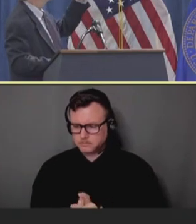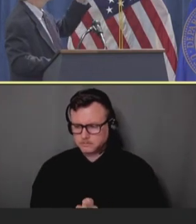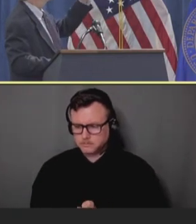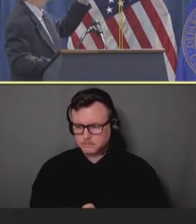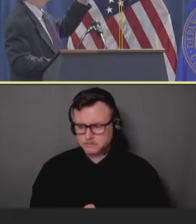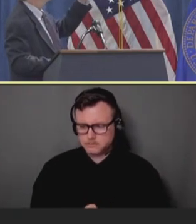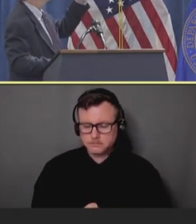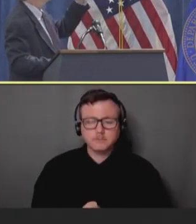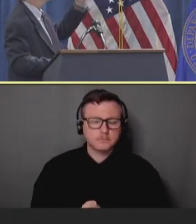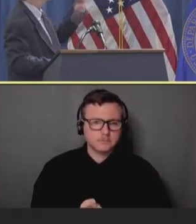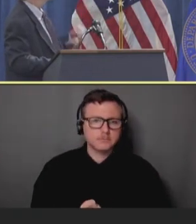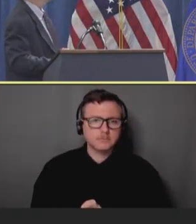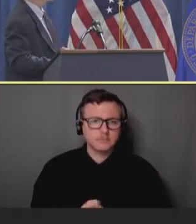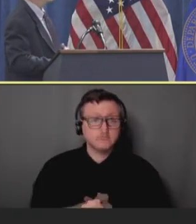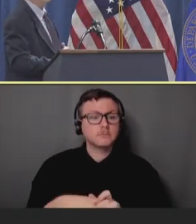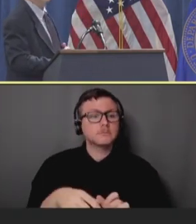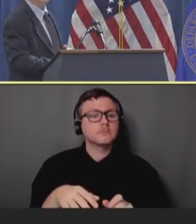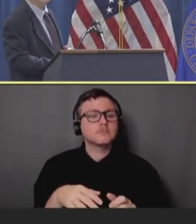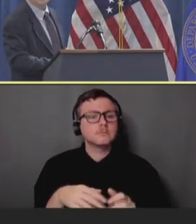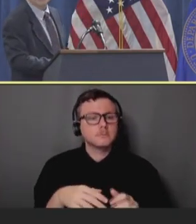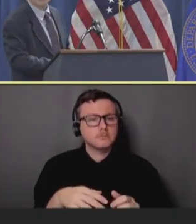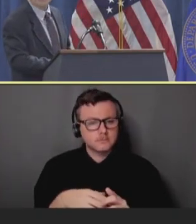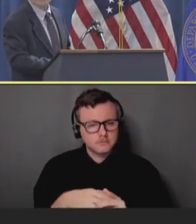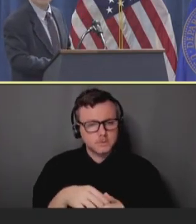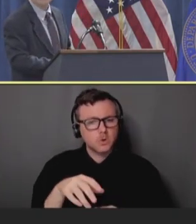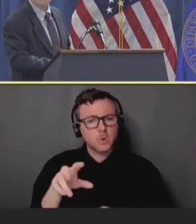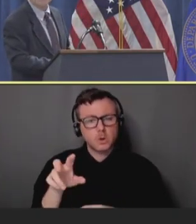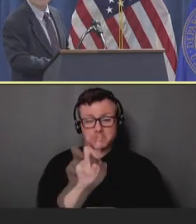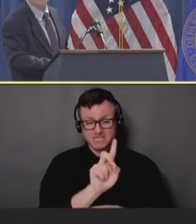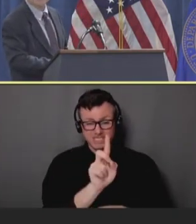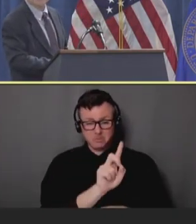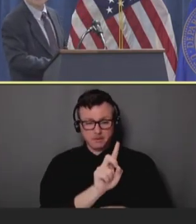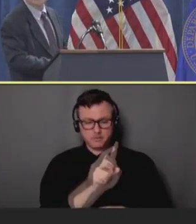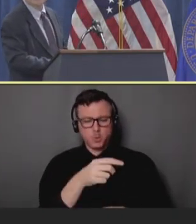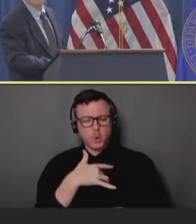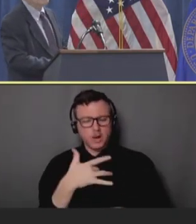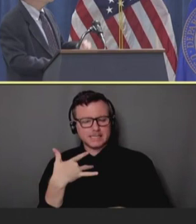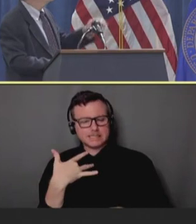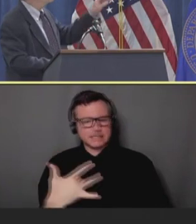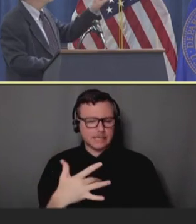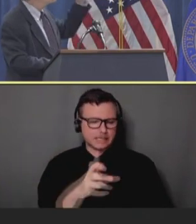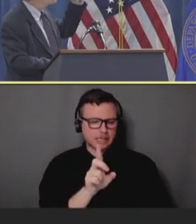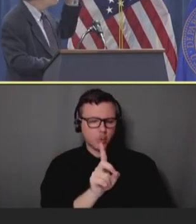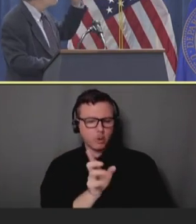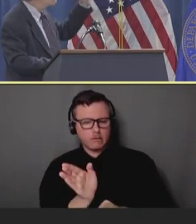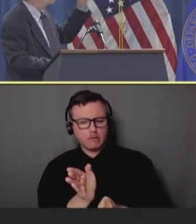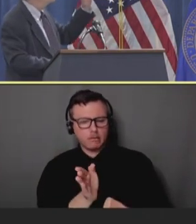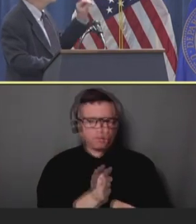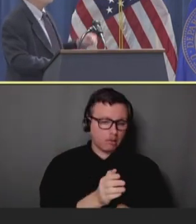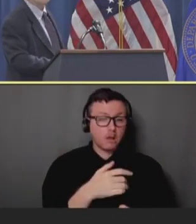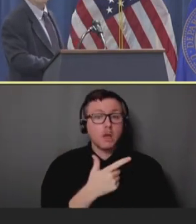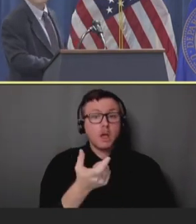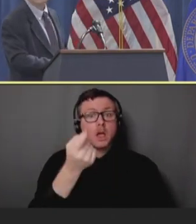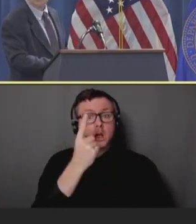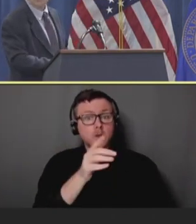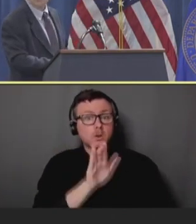But even when you look at Democrats or Democratic leaning, the numbers are very, very small.